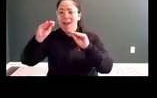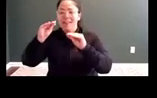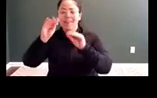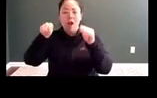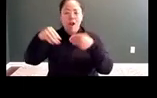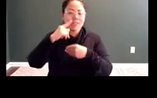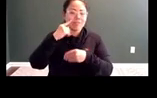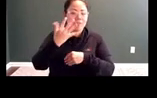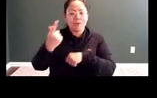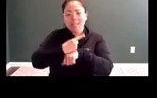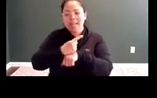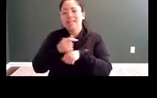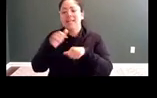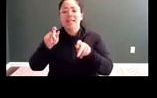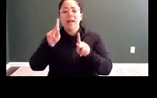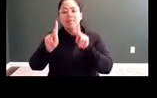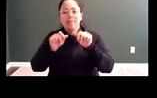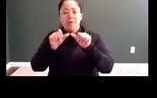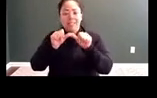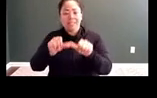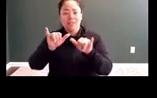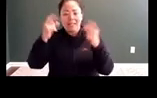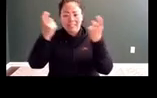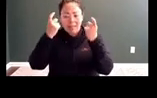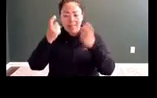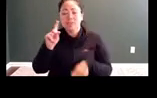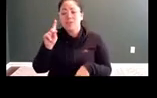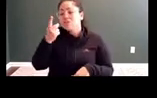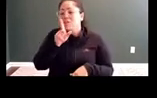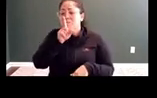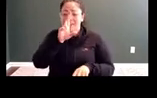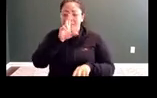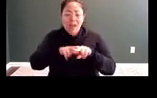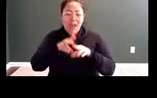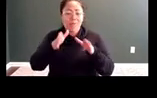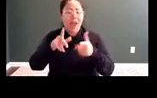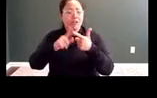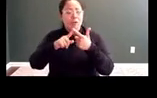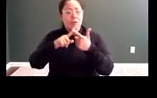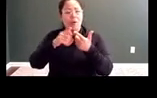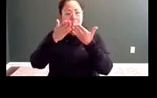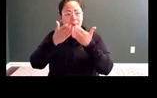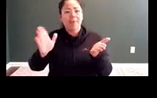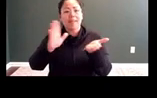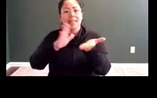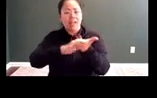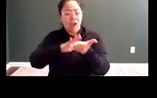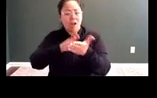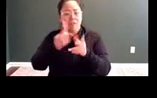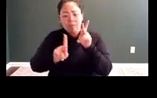and let people continue the celebration. And again, just a super fun way to publicly acknowledge people, and the time they've given to the organization.